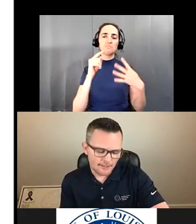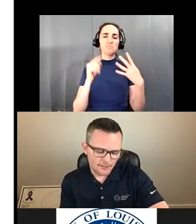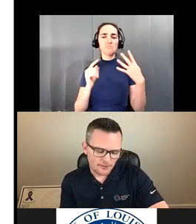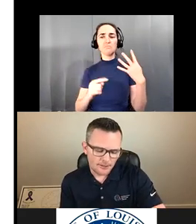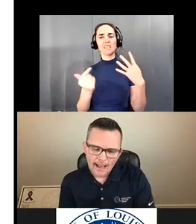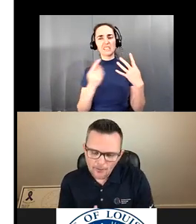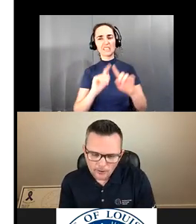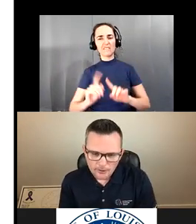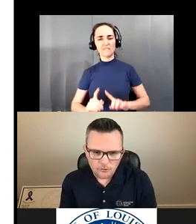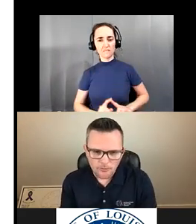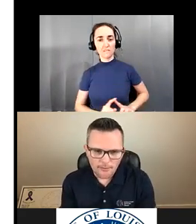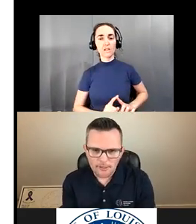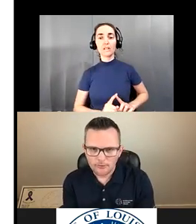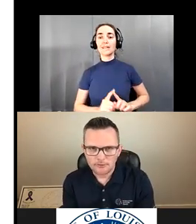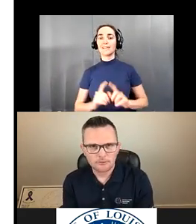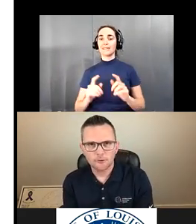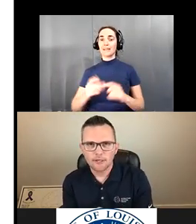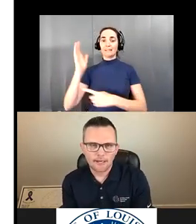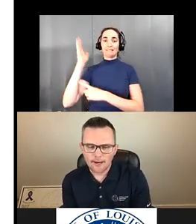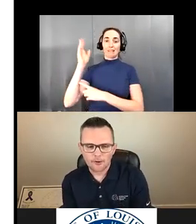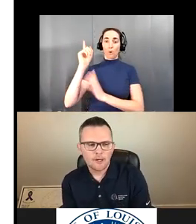here in an hour I'll told Bambi I would do it in an hour.